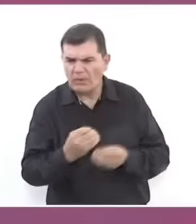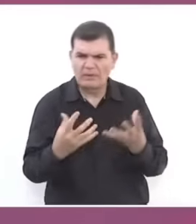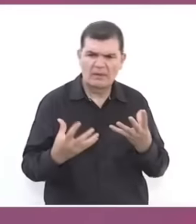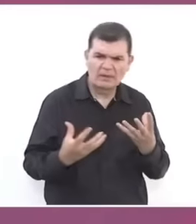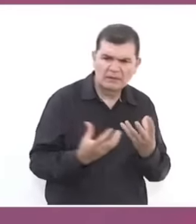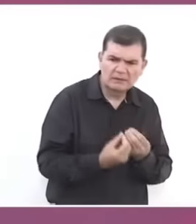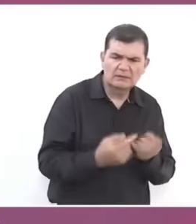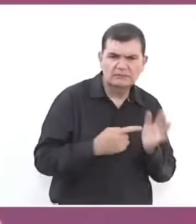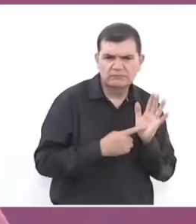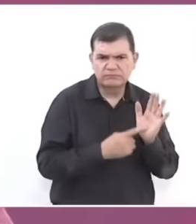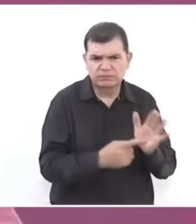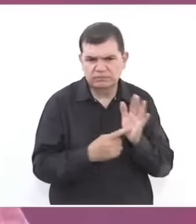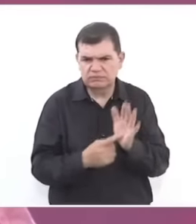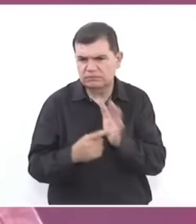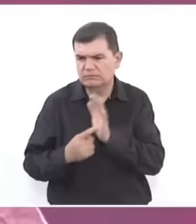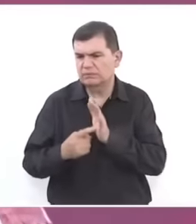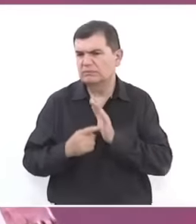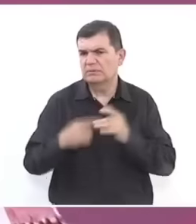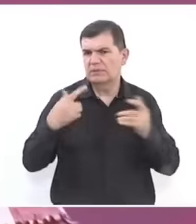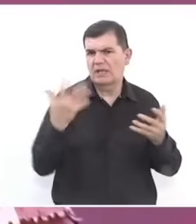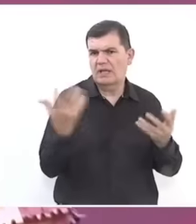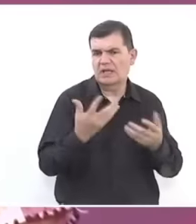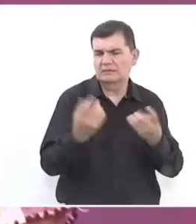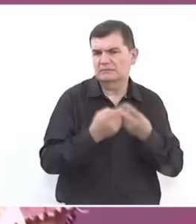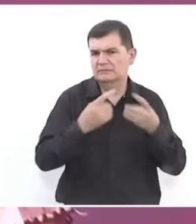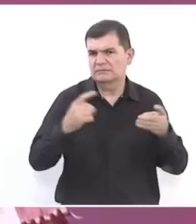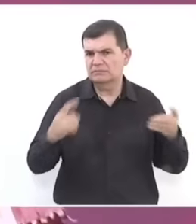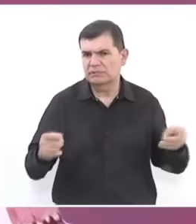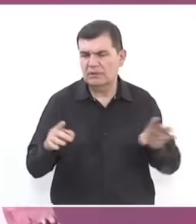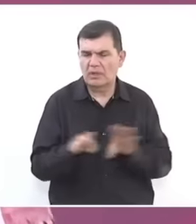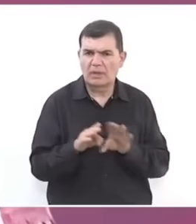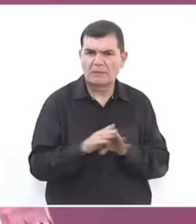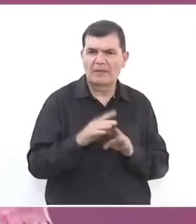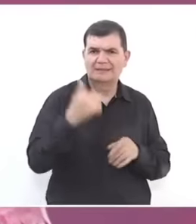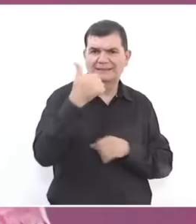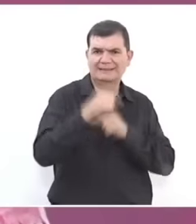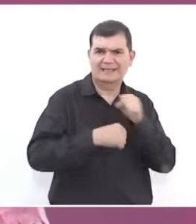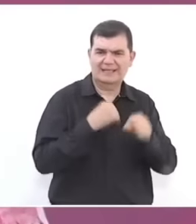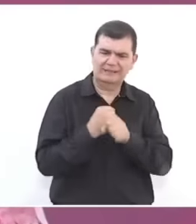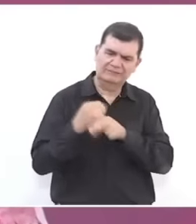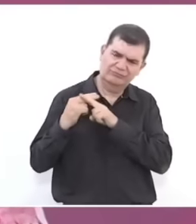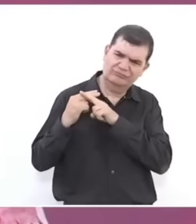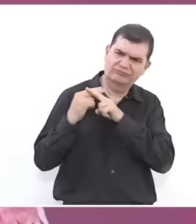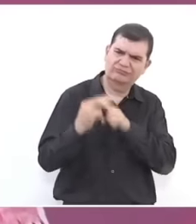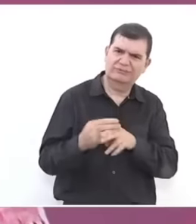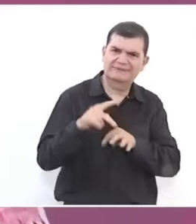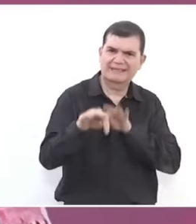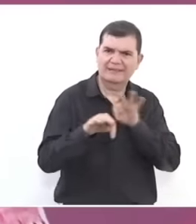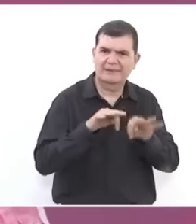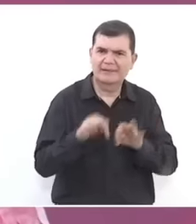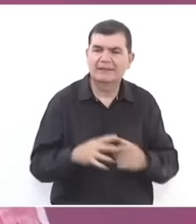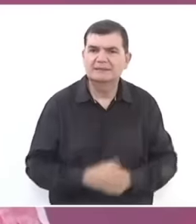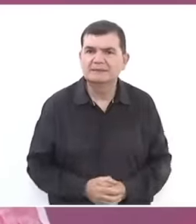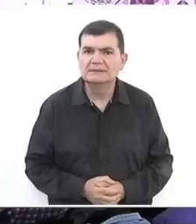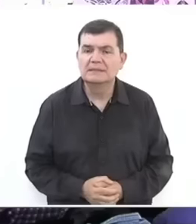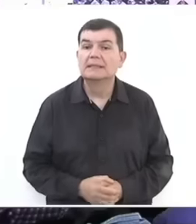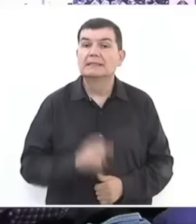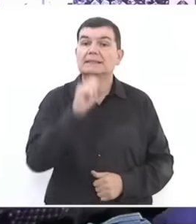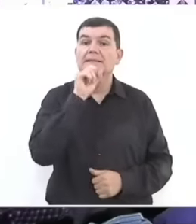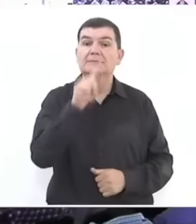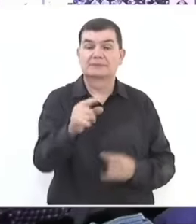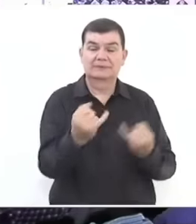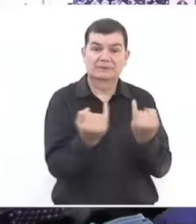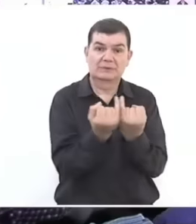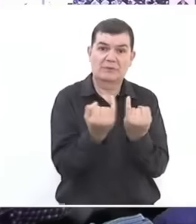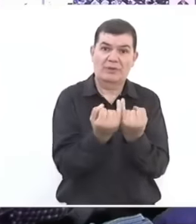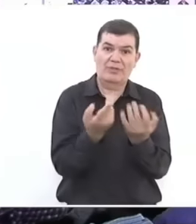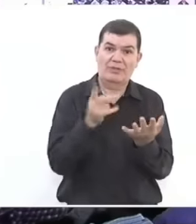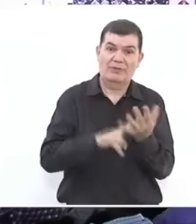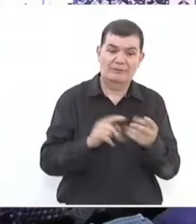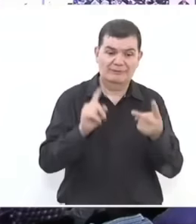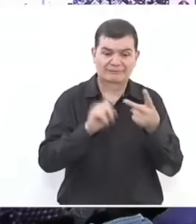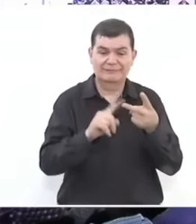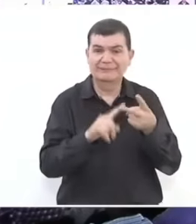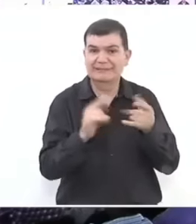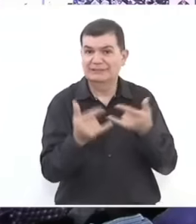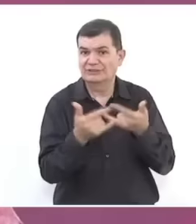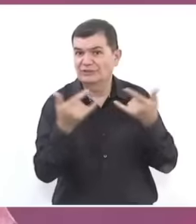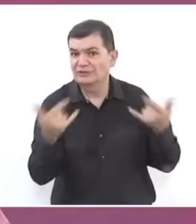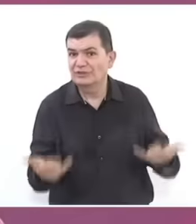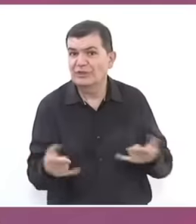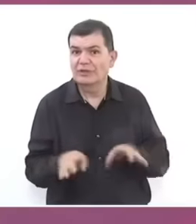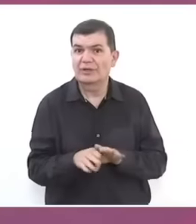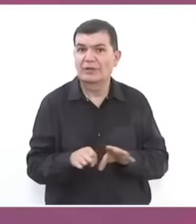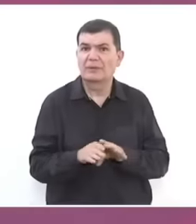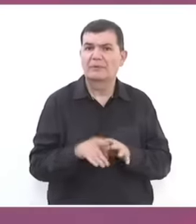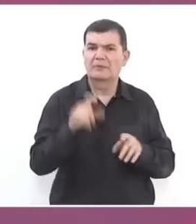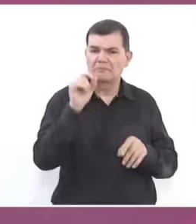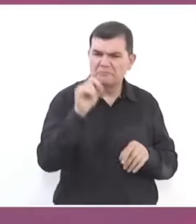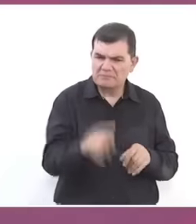have been developed in these almost 6 years, it is also historic because we are part of the same